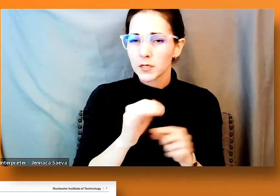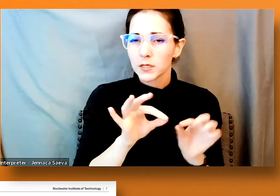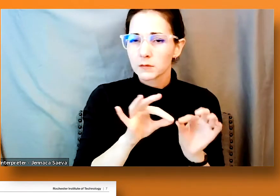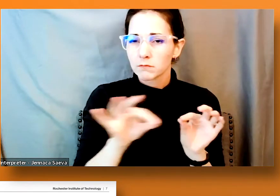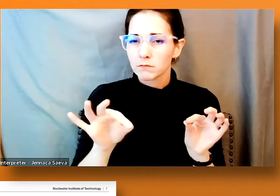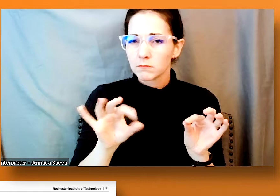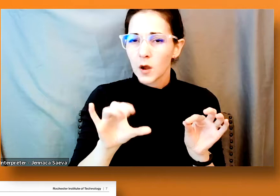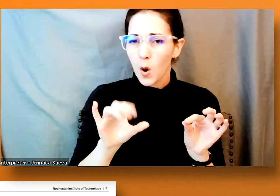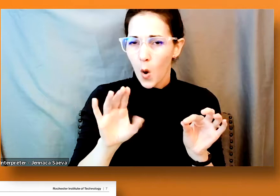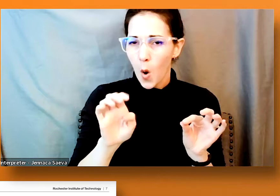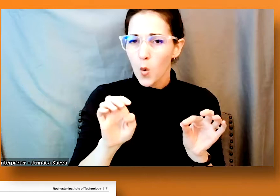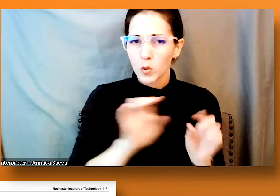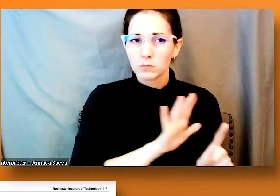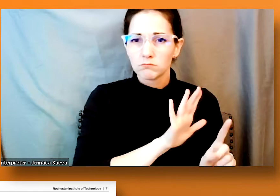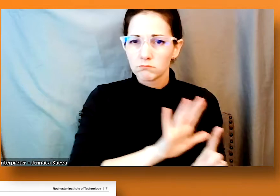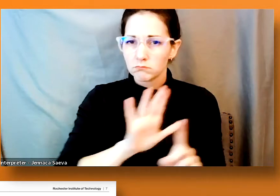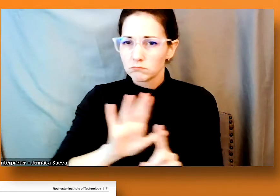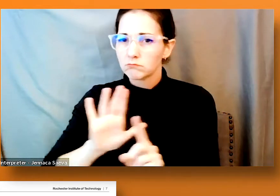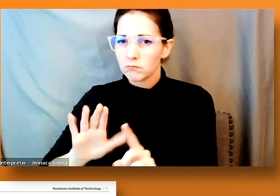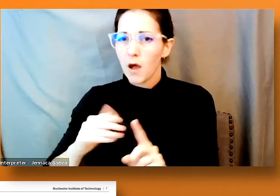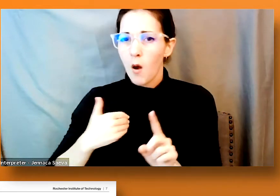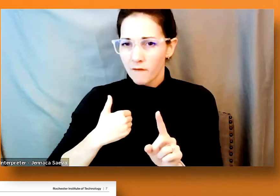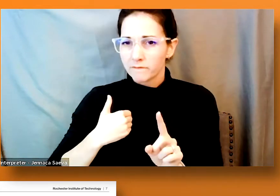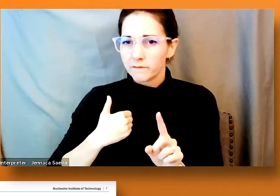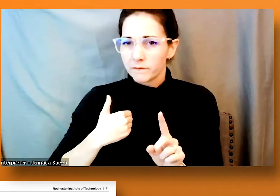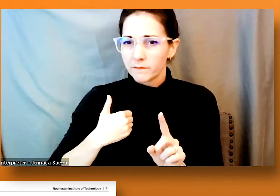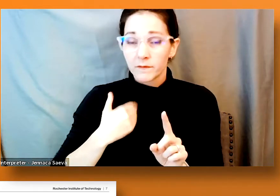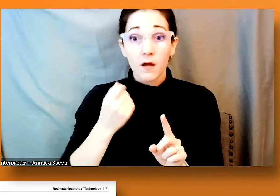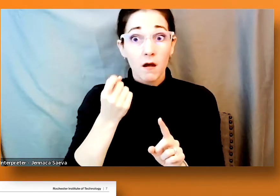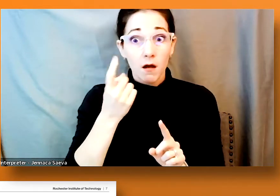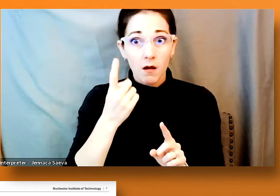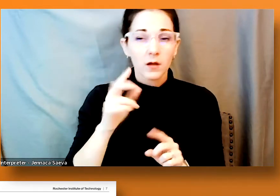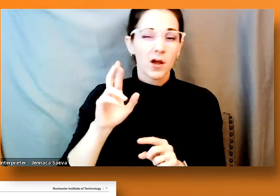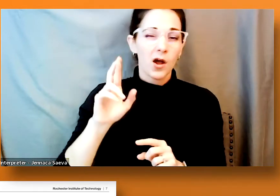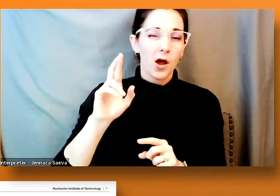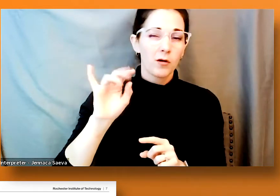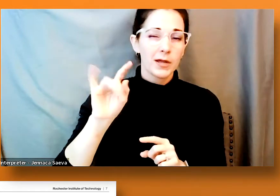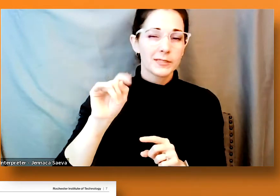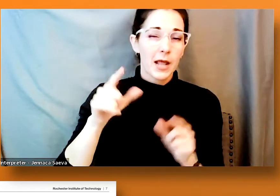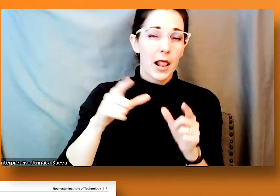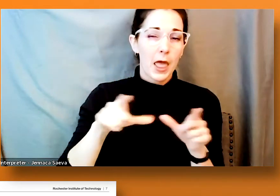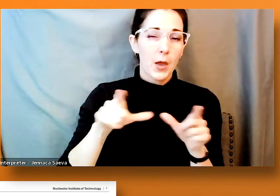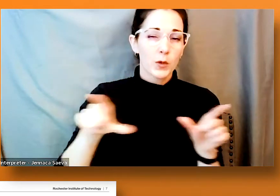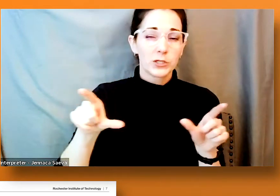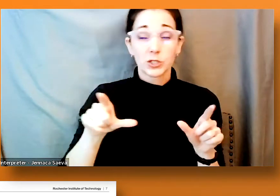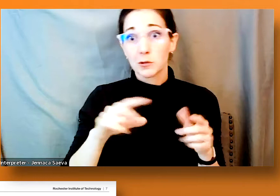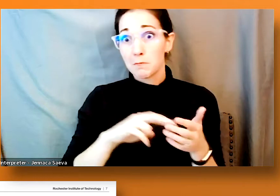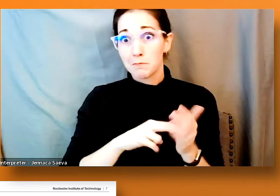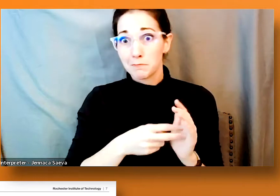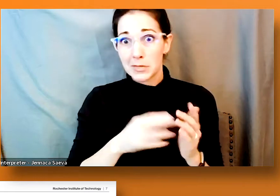An object code is, it's RIT language